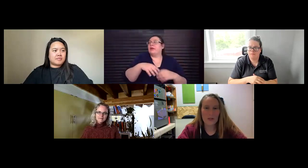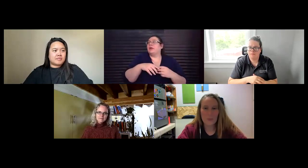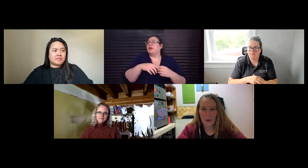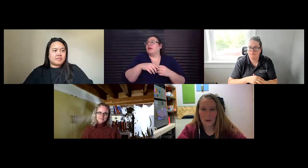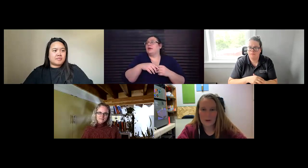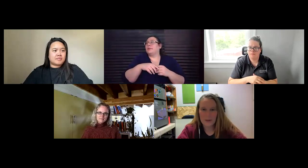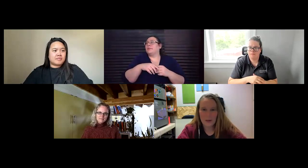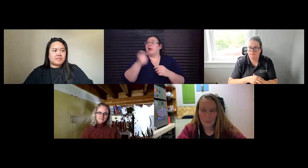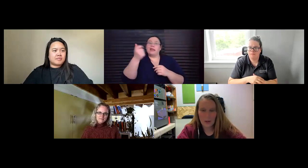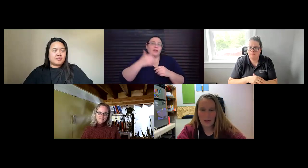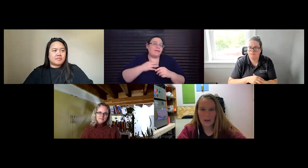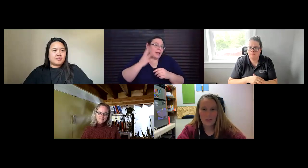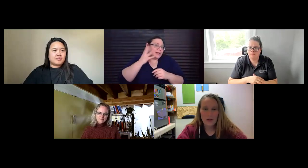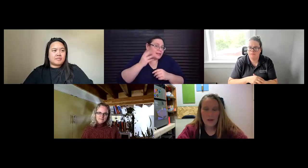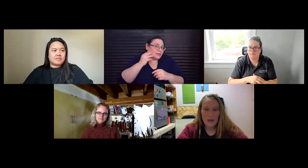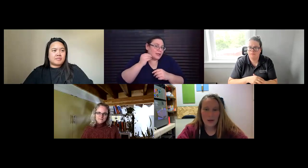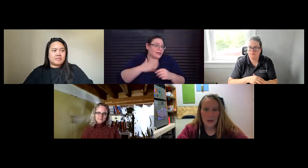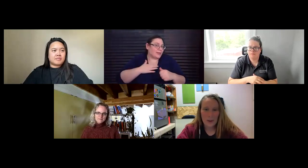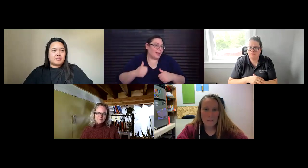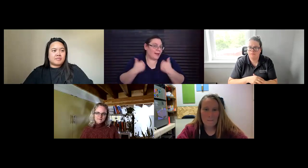my experience in my life.